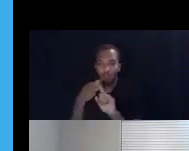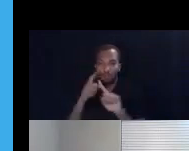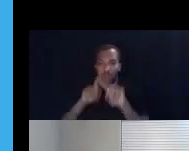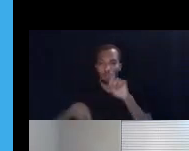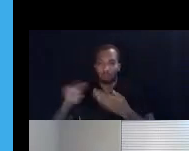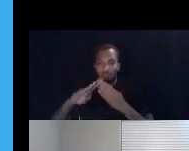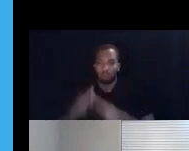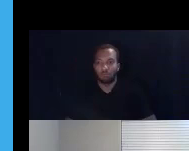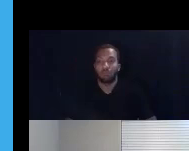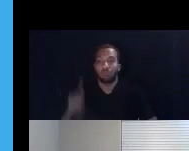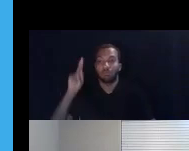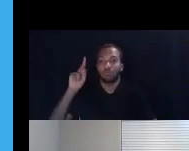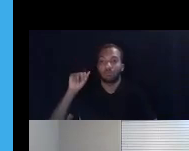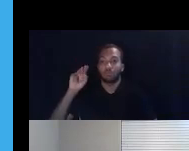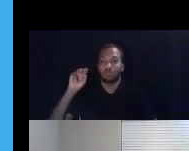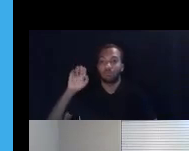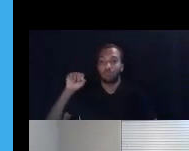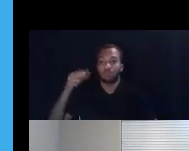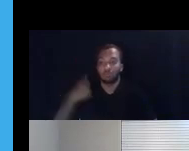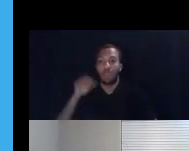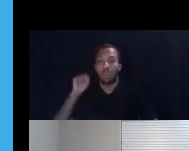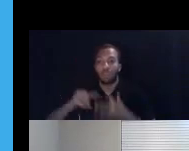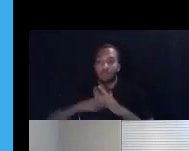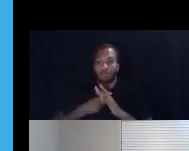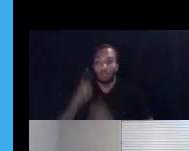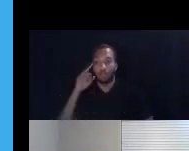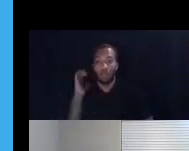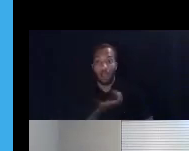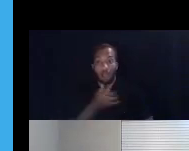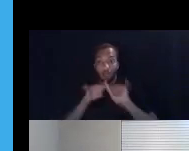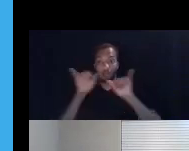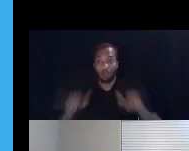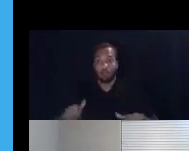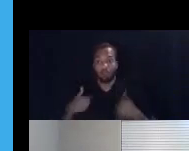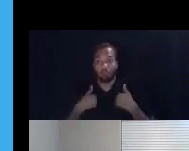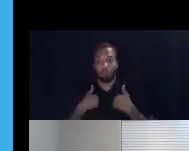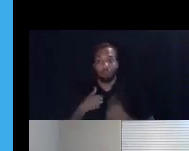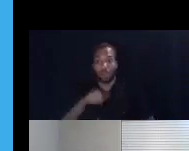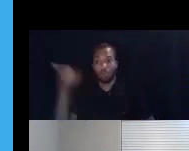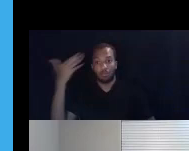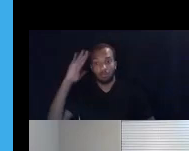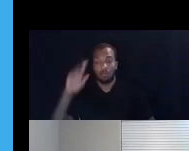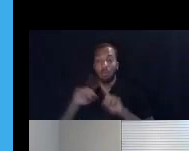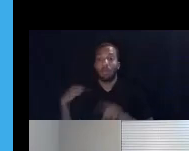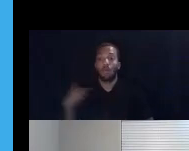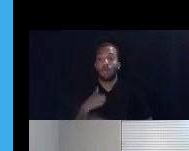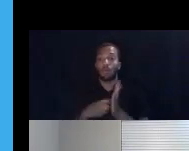I can start. Well just for our system and other health systems. We are required to post our community health needs